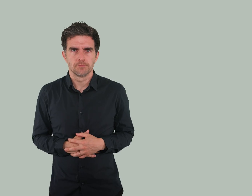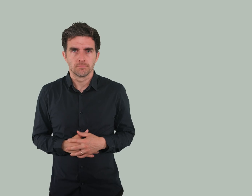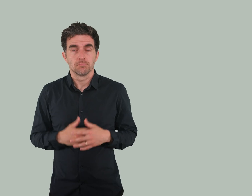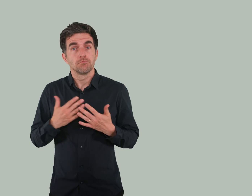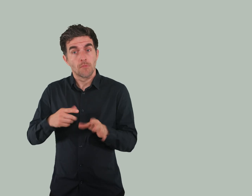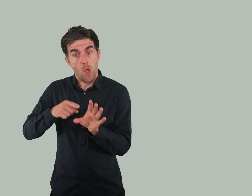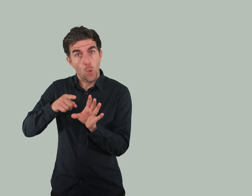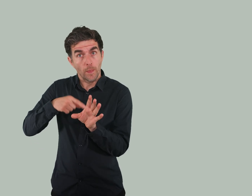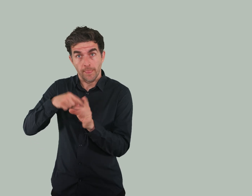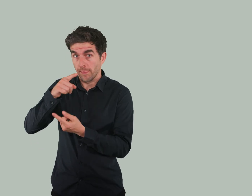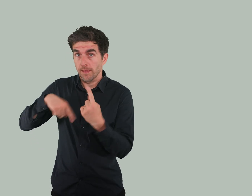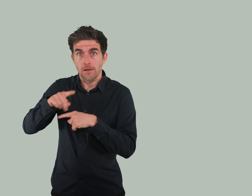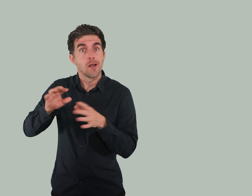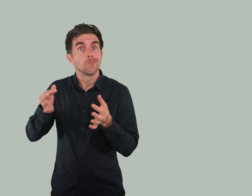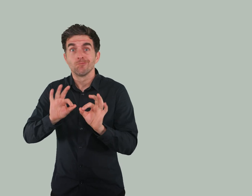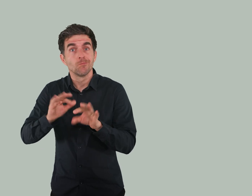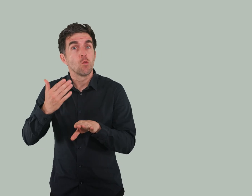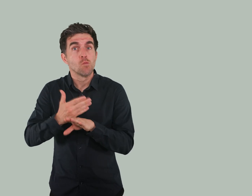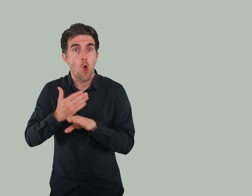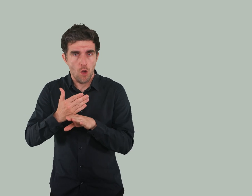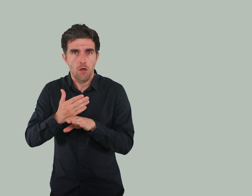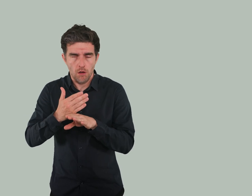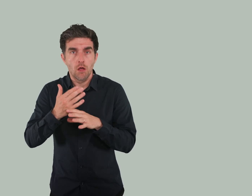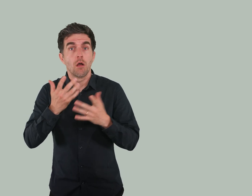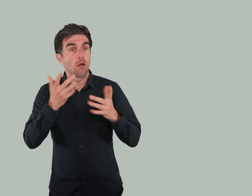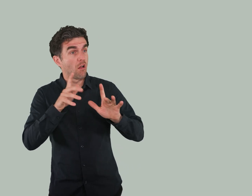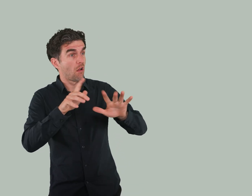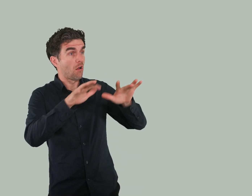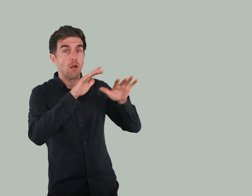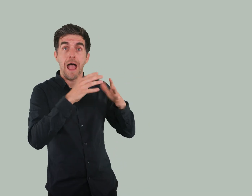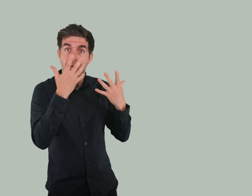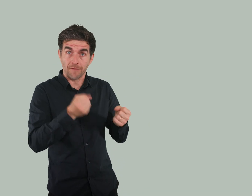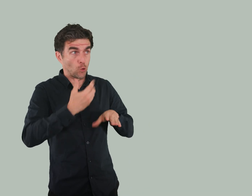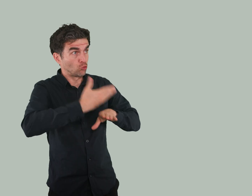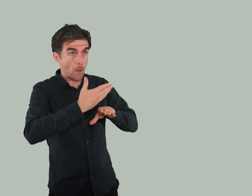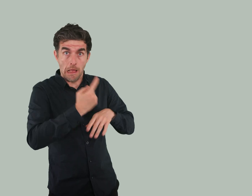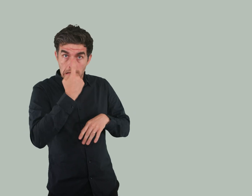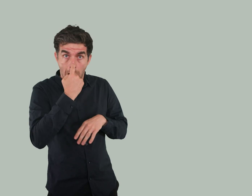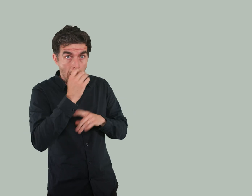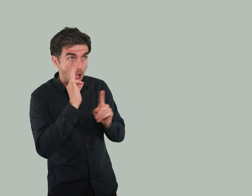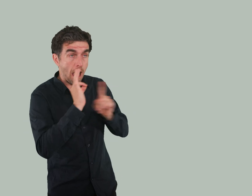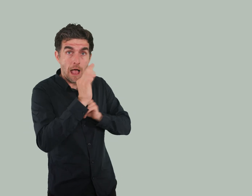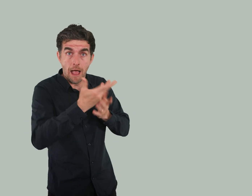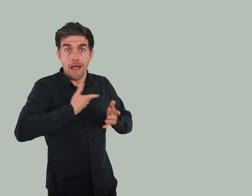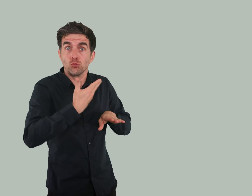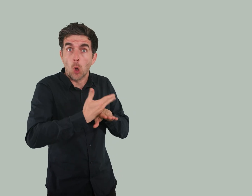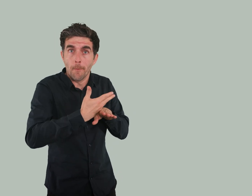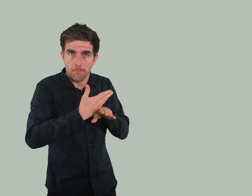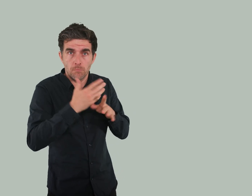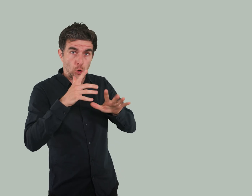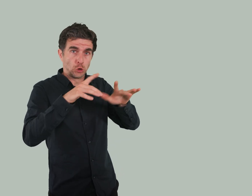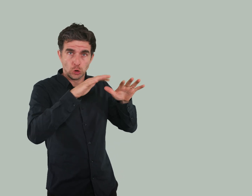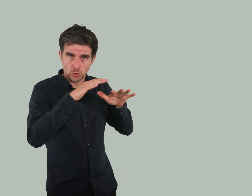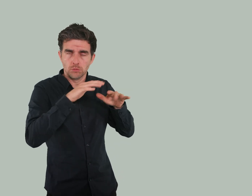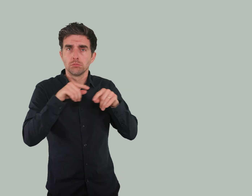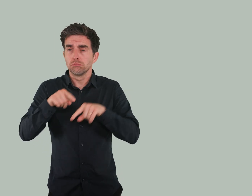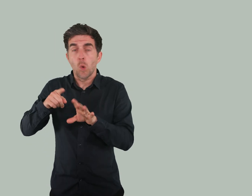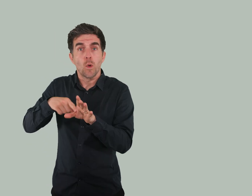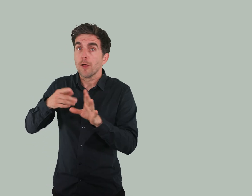227. Similarly, youth unemployment has risen by more